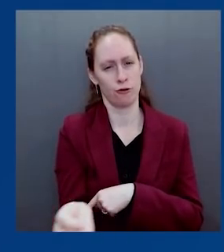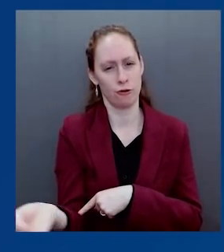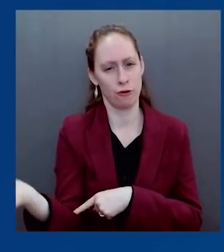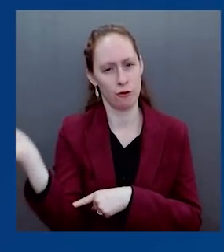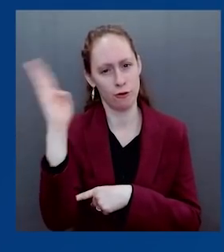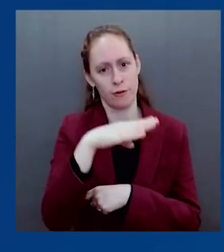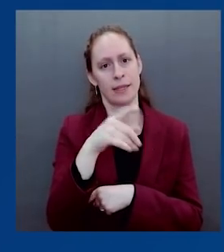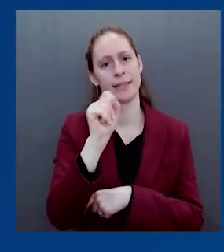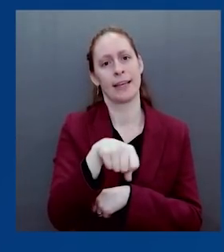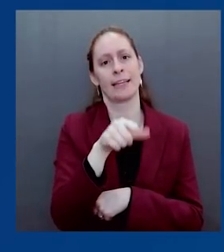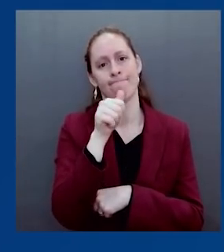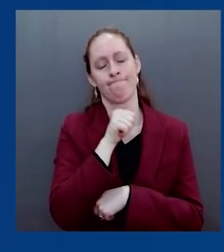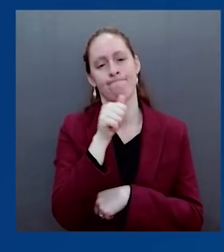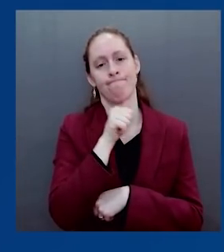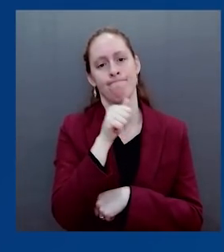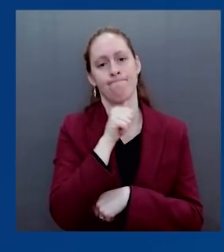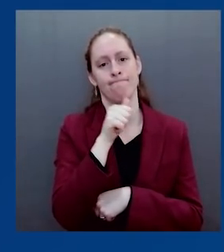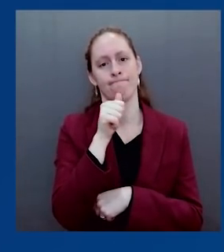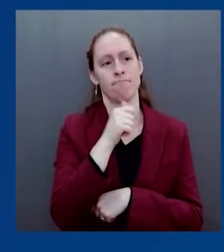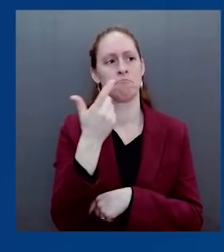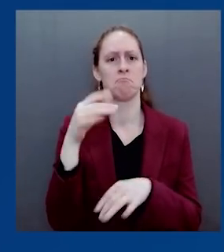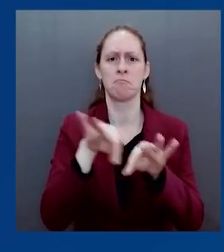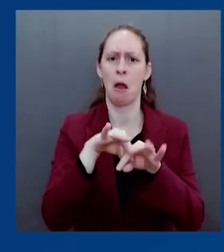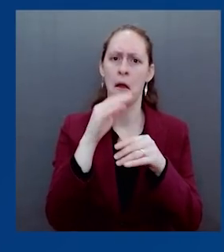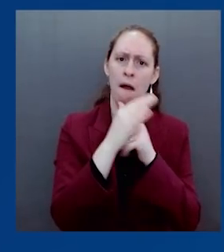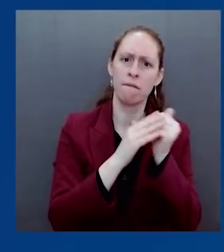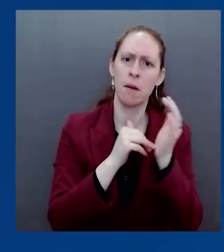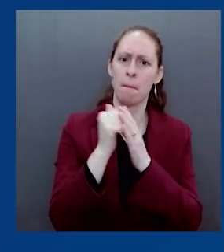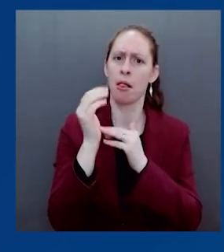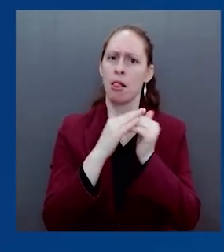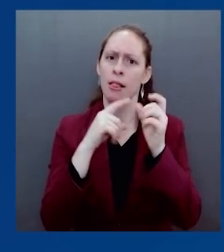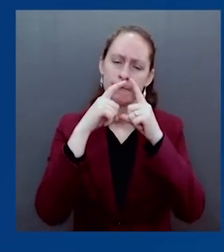We will provide information on improved filtration